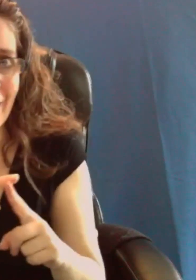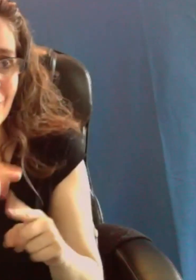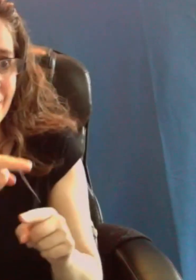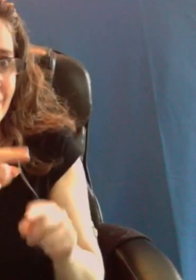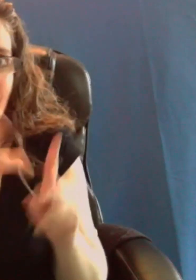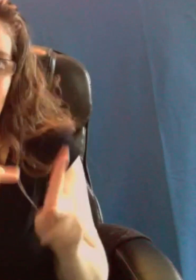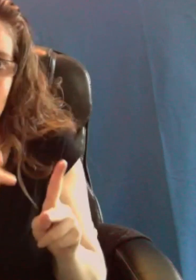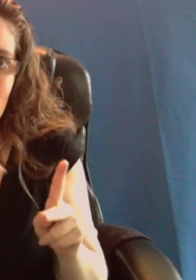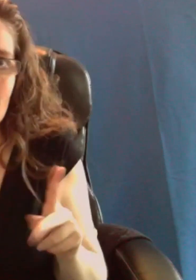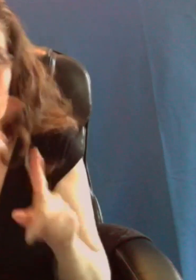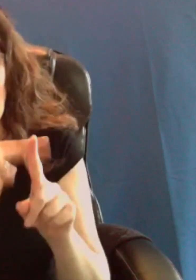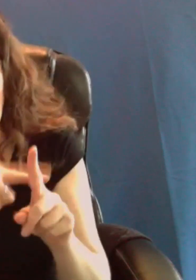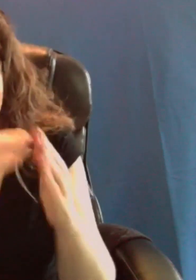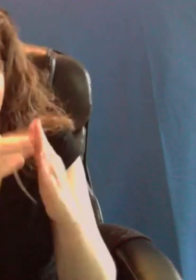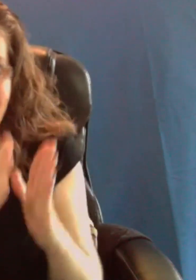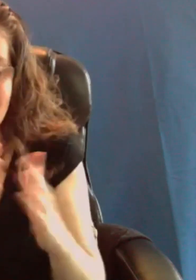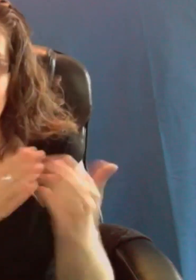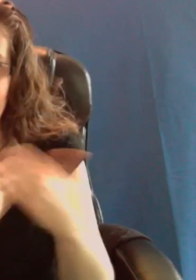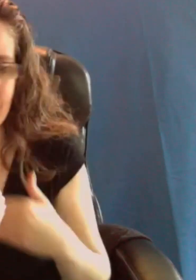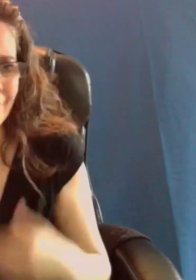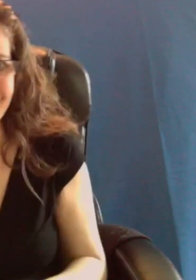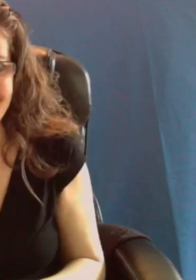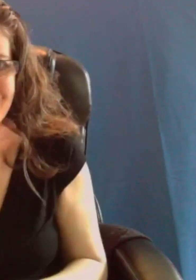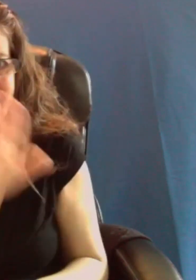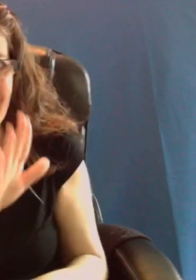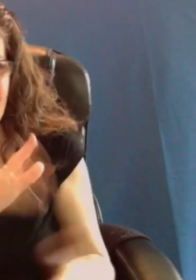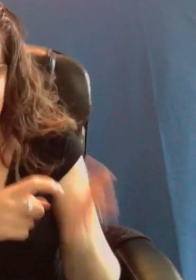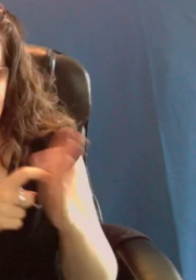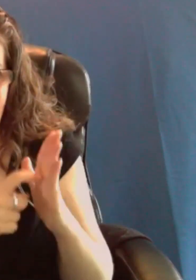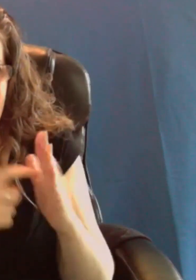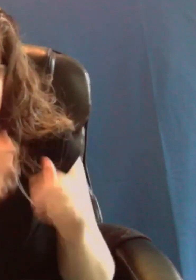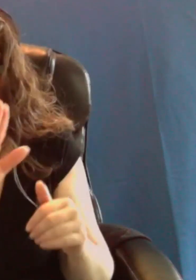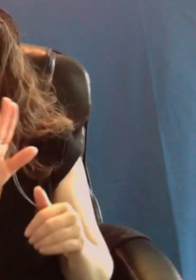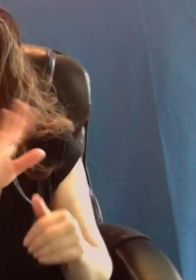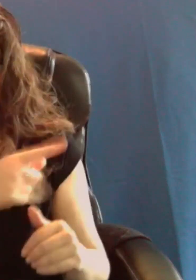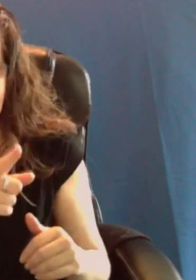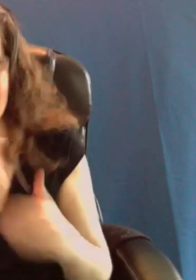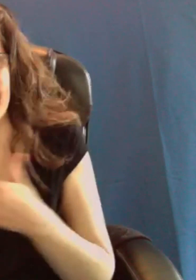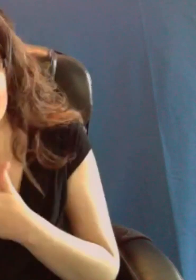that is, yes, anyone can contact us to ask a question about, you